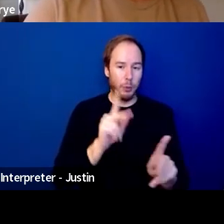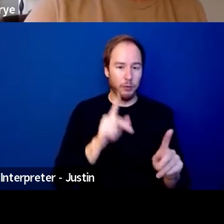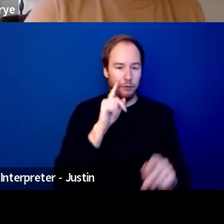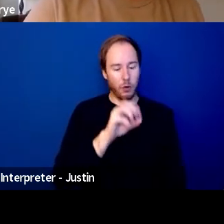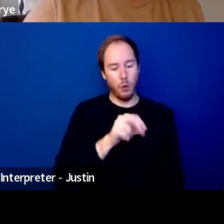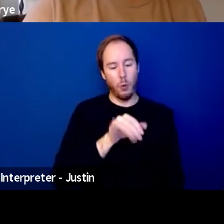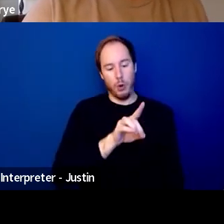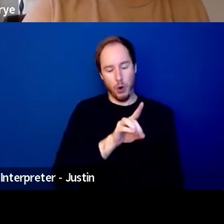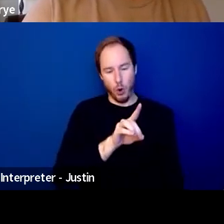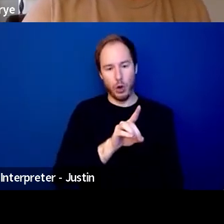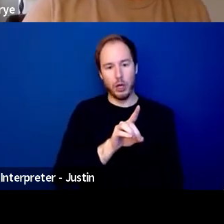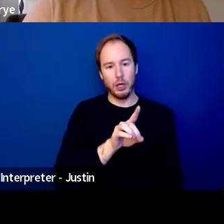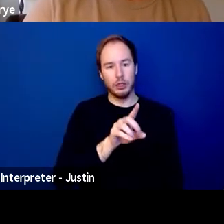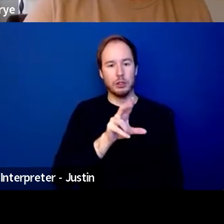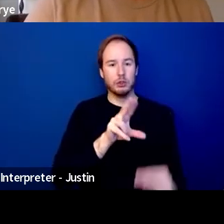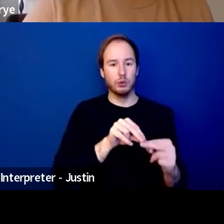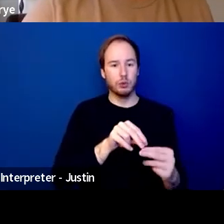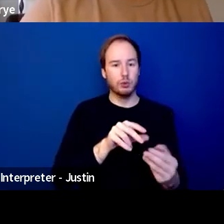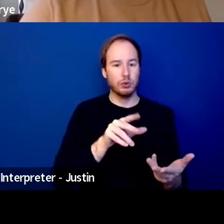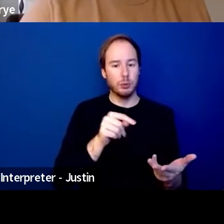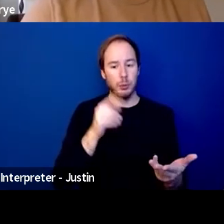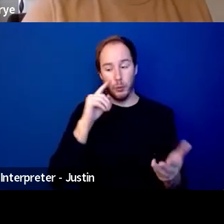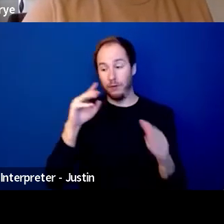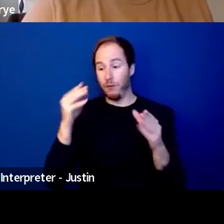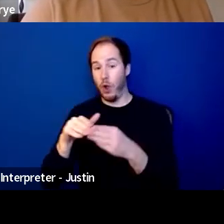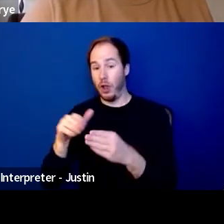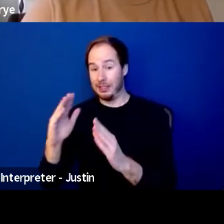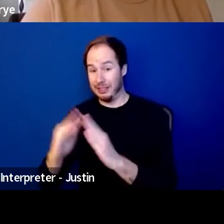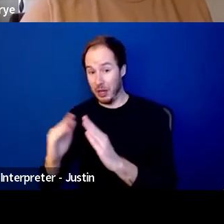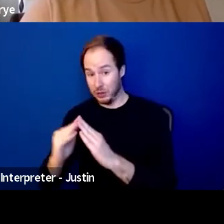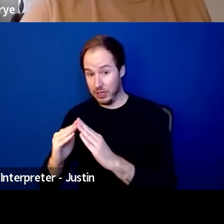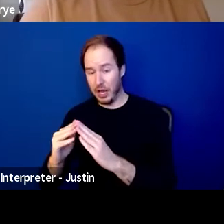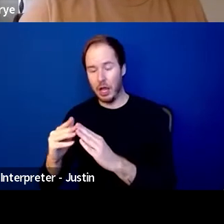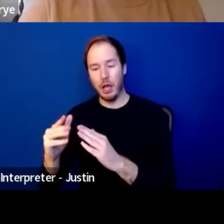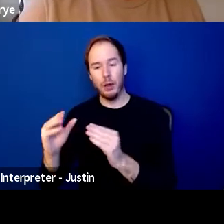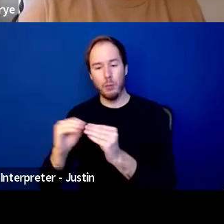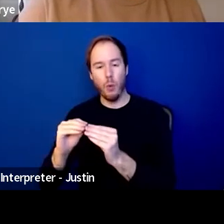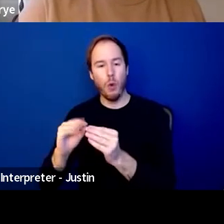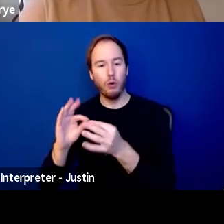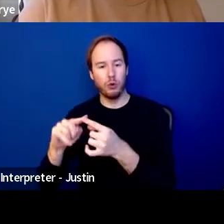But since we were largely focused on the Downtown Area, it was alcohol and crack.